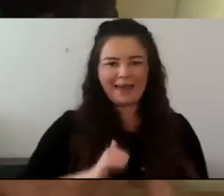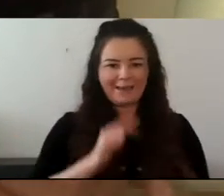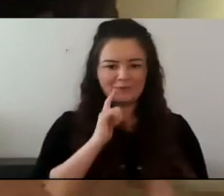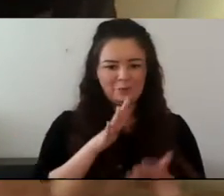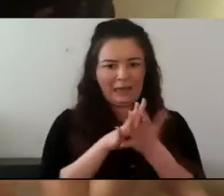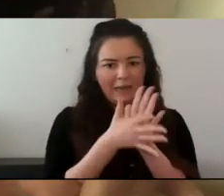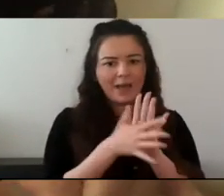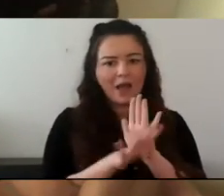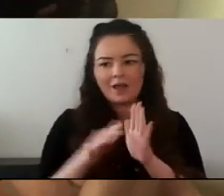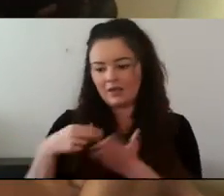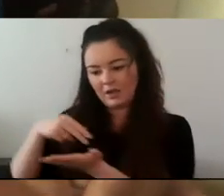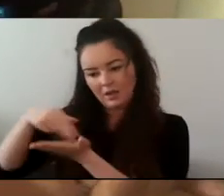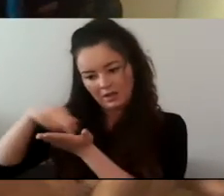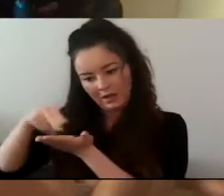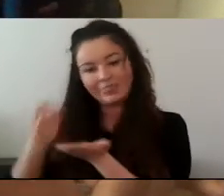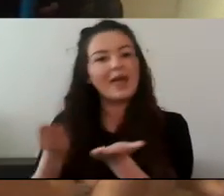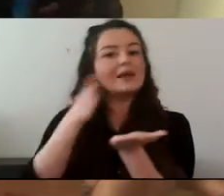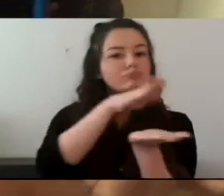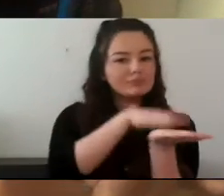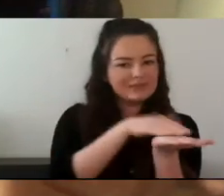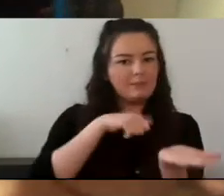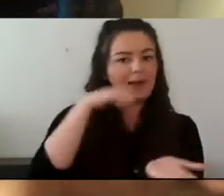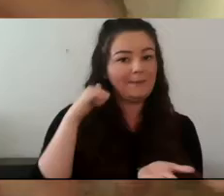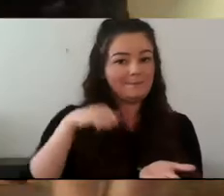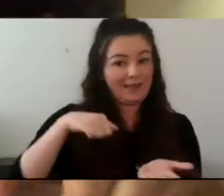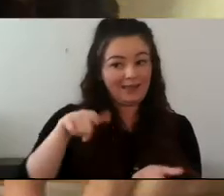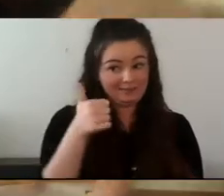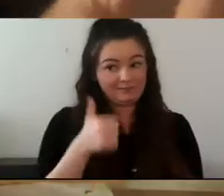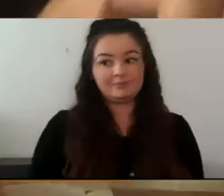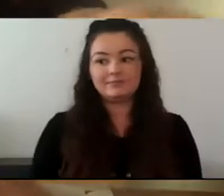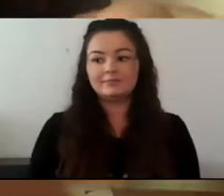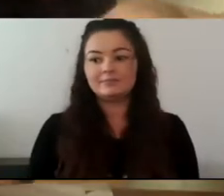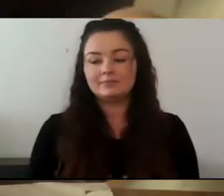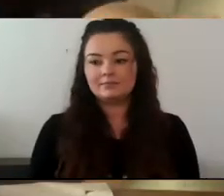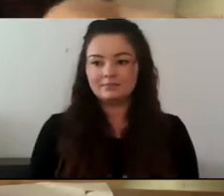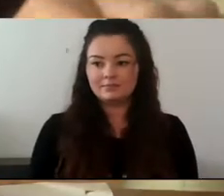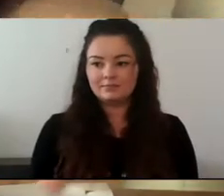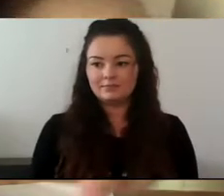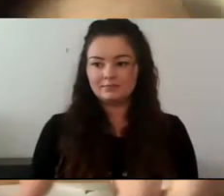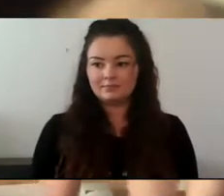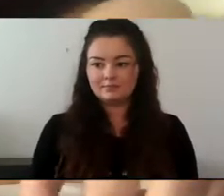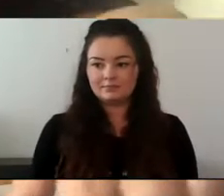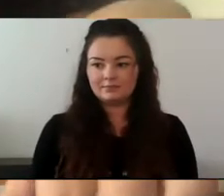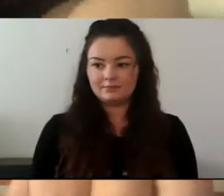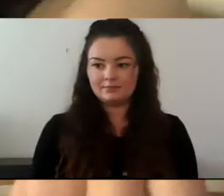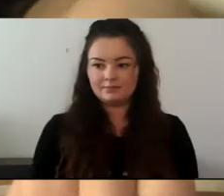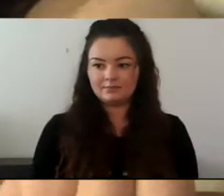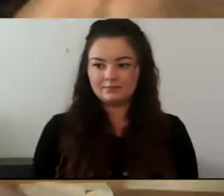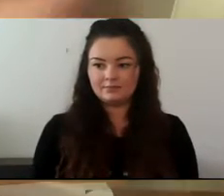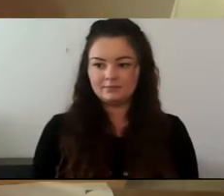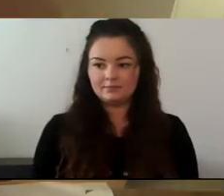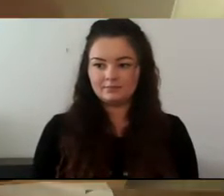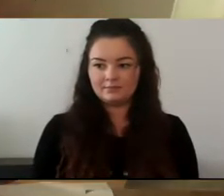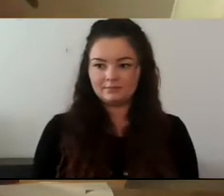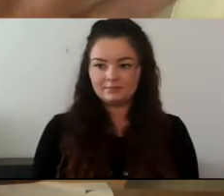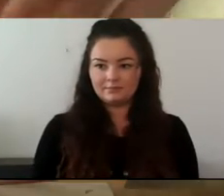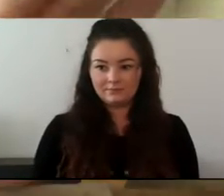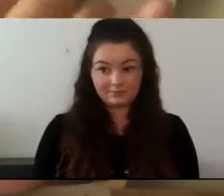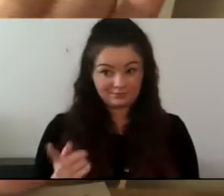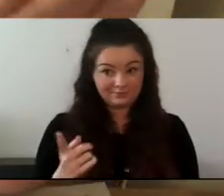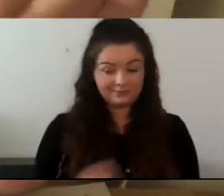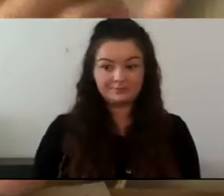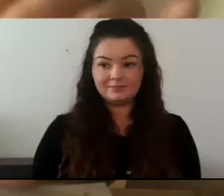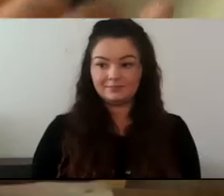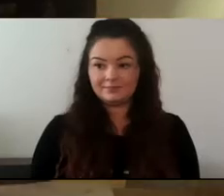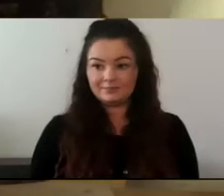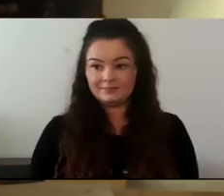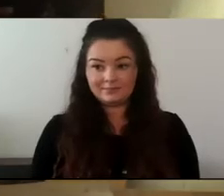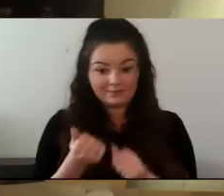want on the bag so I'm going to keep that in a separate place. There we go – painted my e yellow,